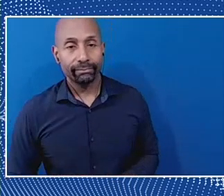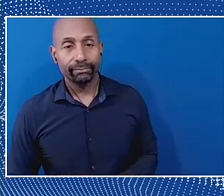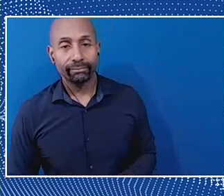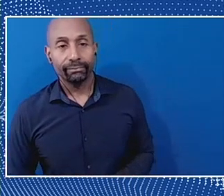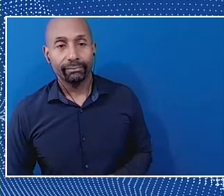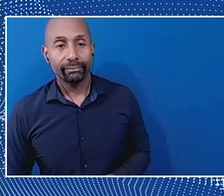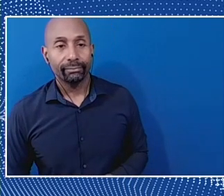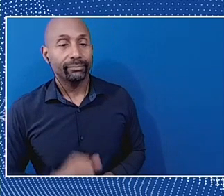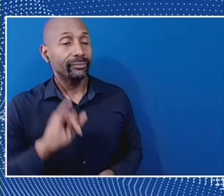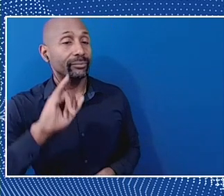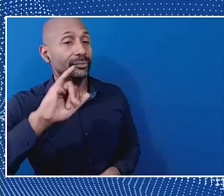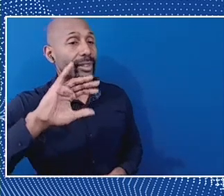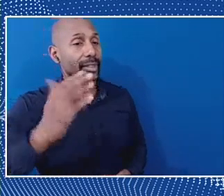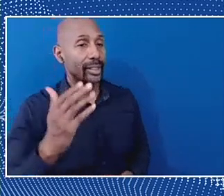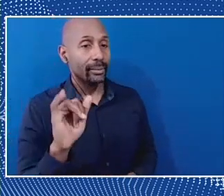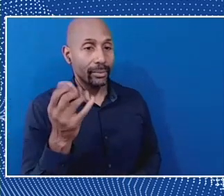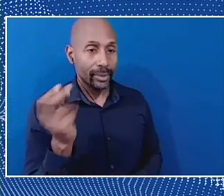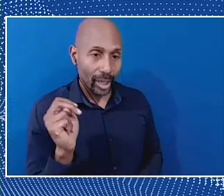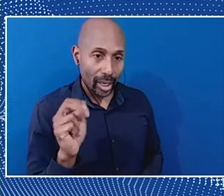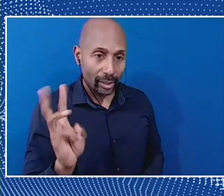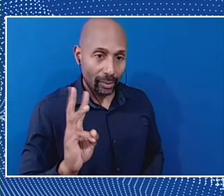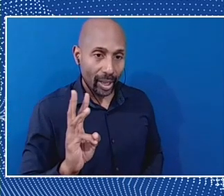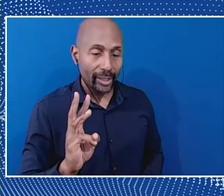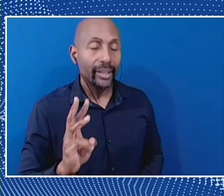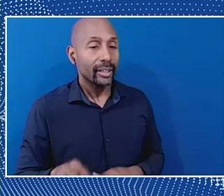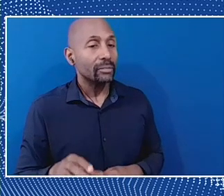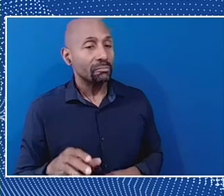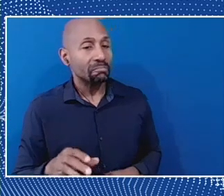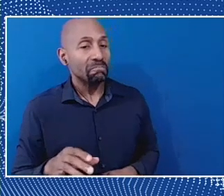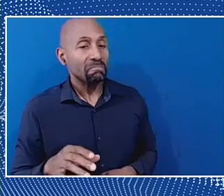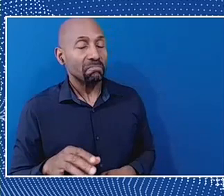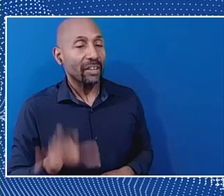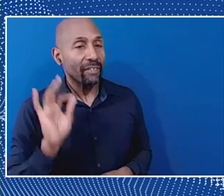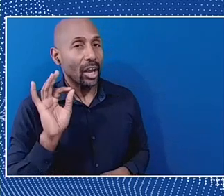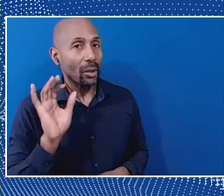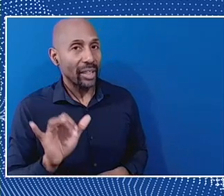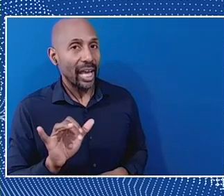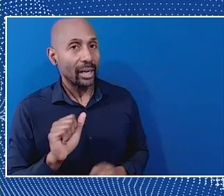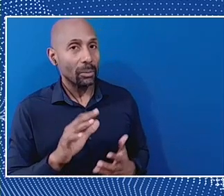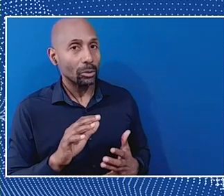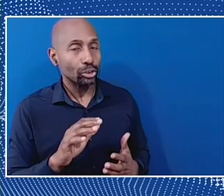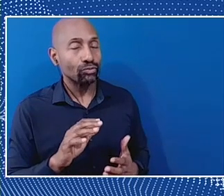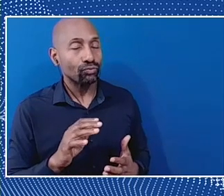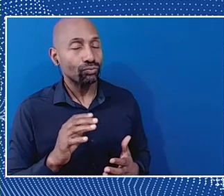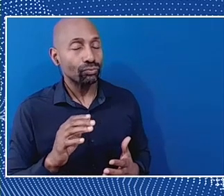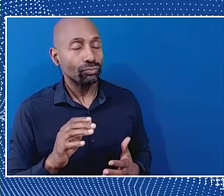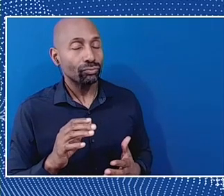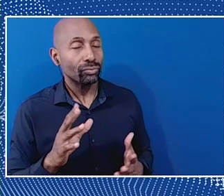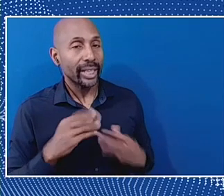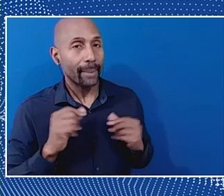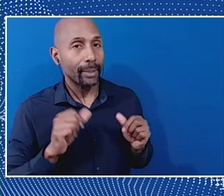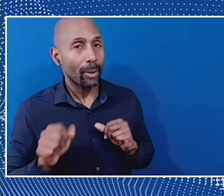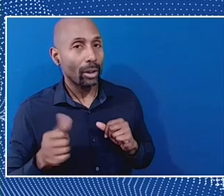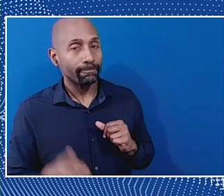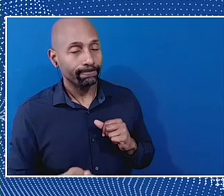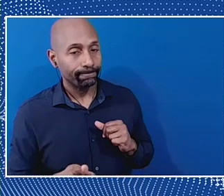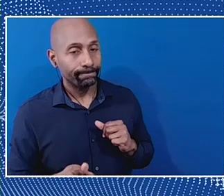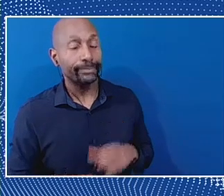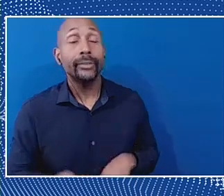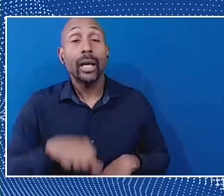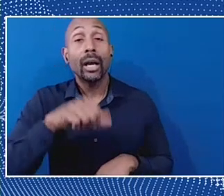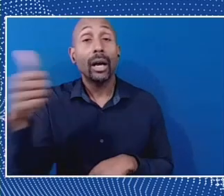as well. Any other comments or questions